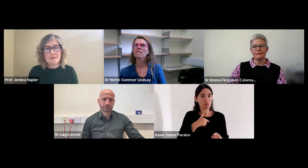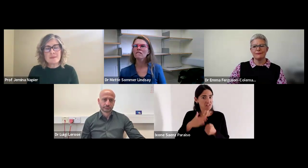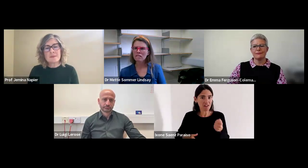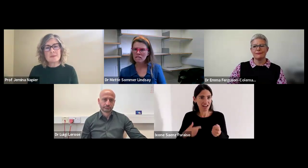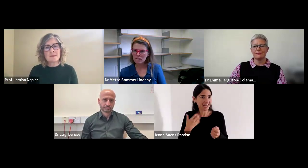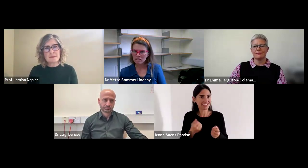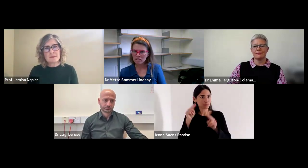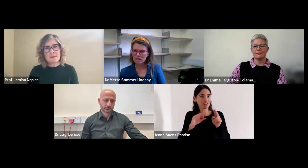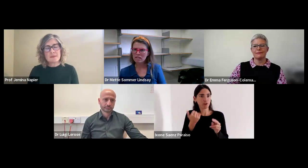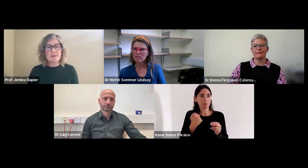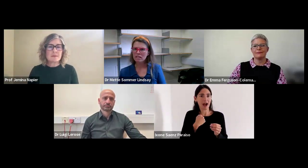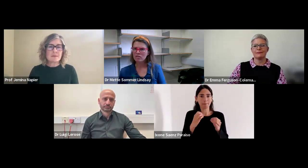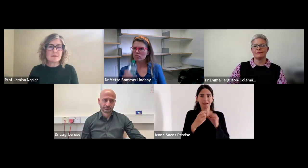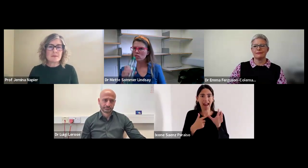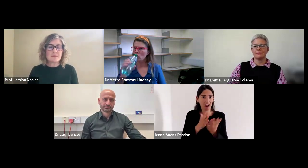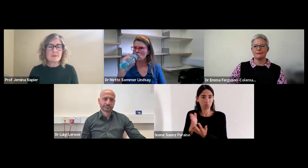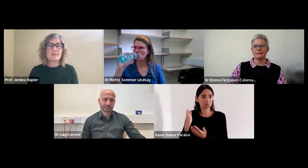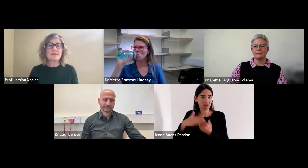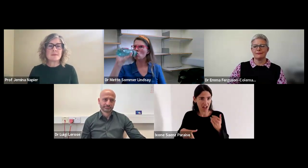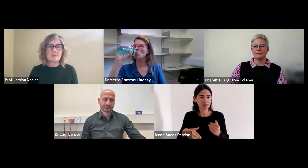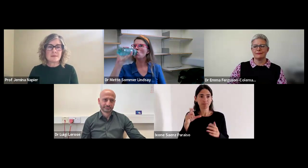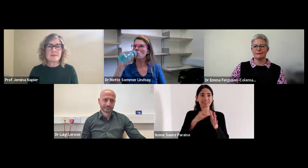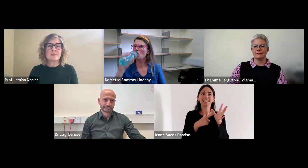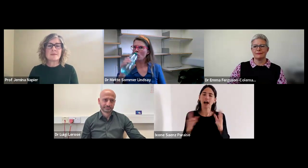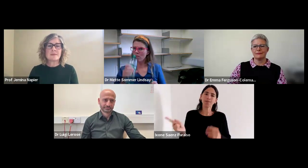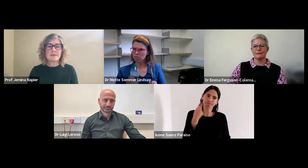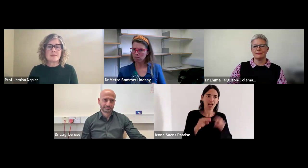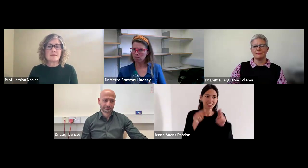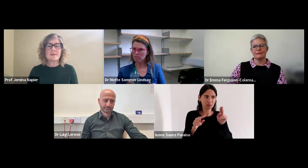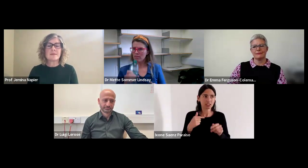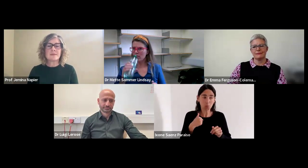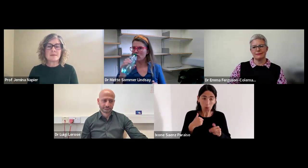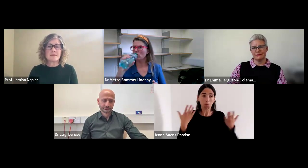assessment - which has never happened in Spain, so it's a bit of a shock when I was doing my course